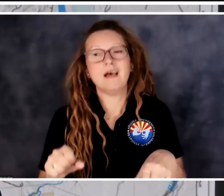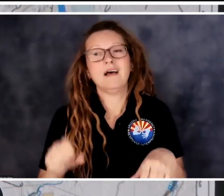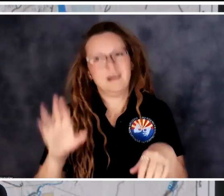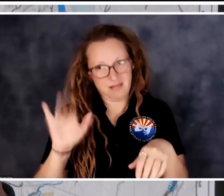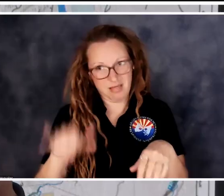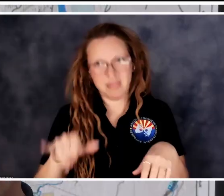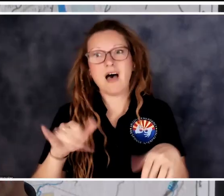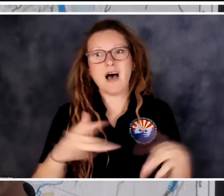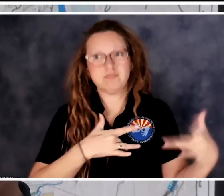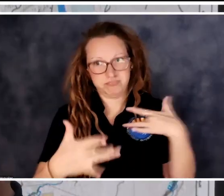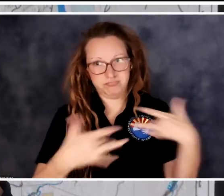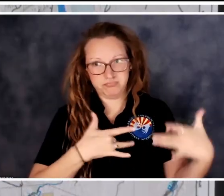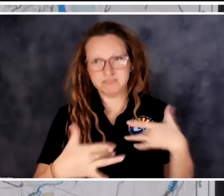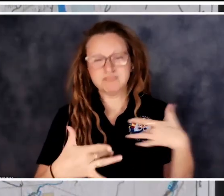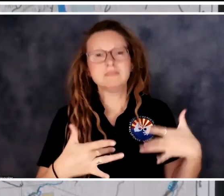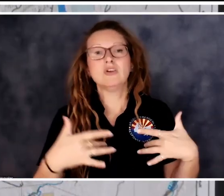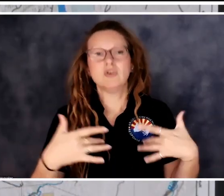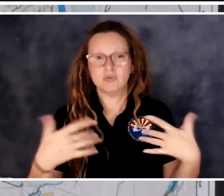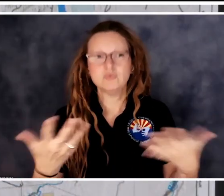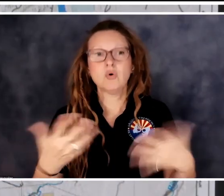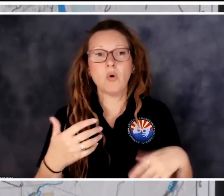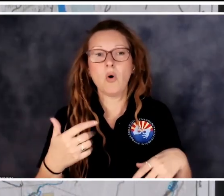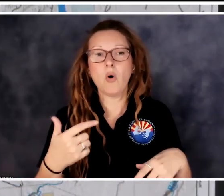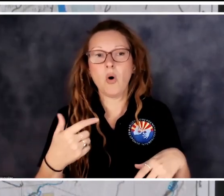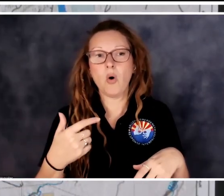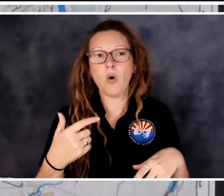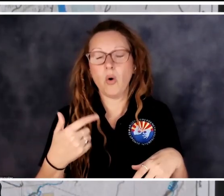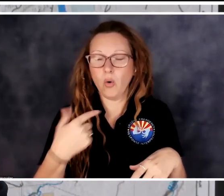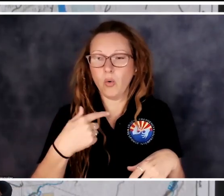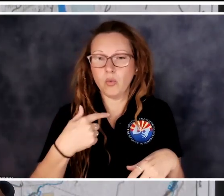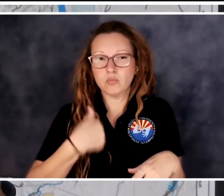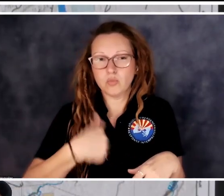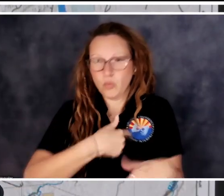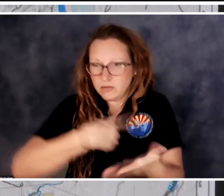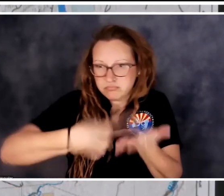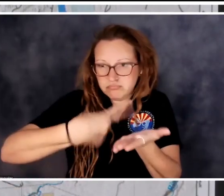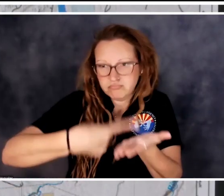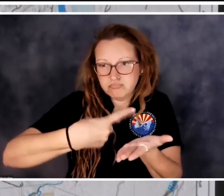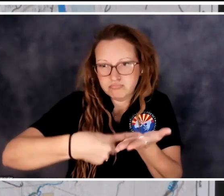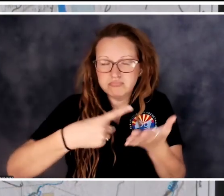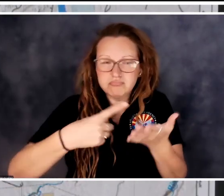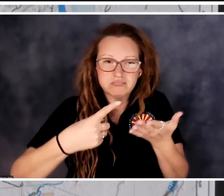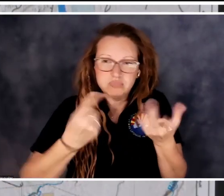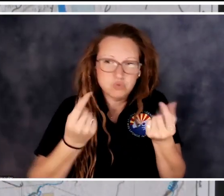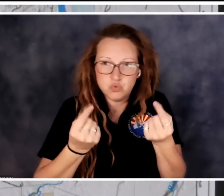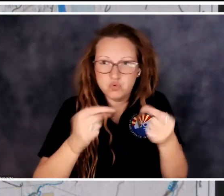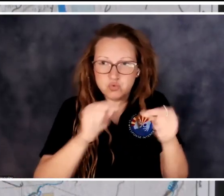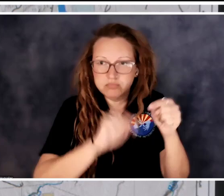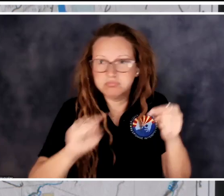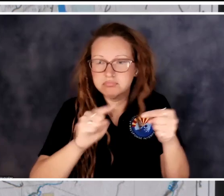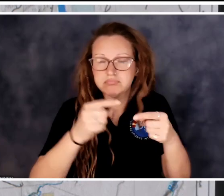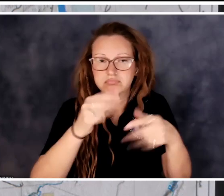That's where those spots could land and start a fire. We are looking at options there